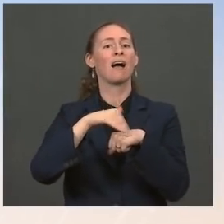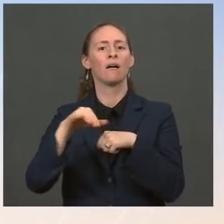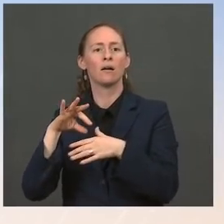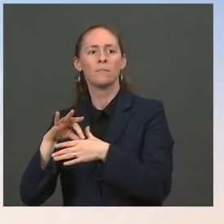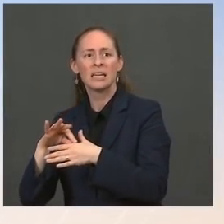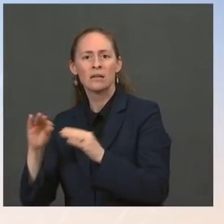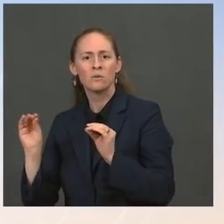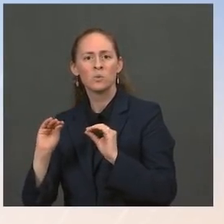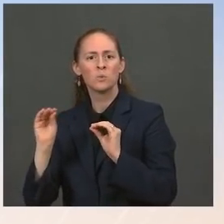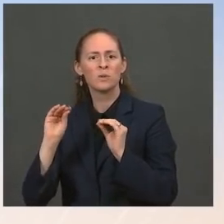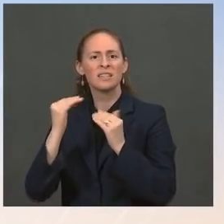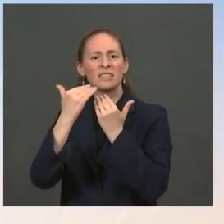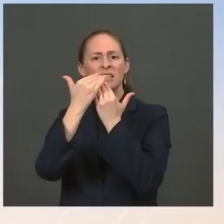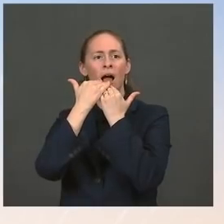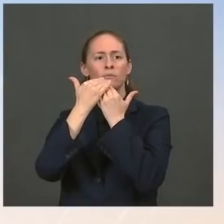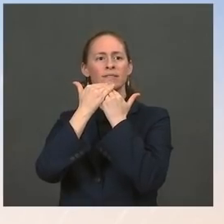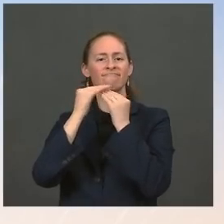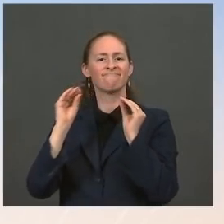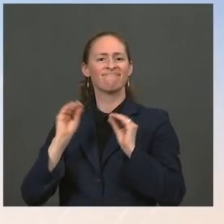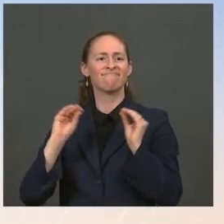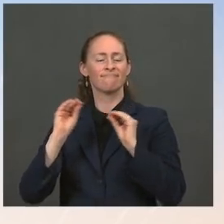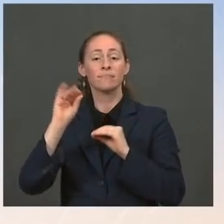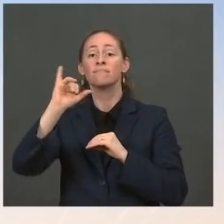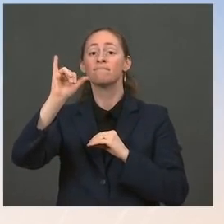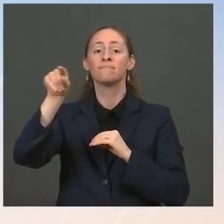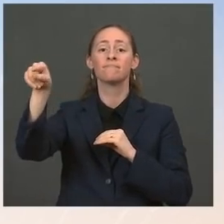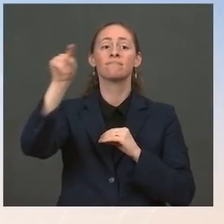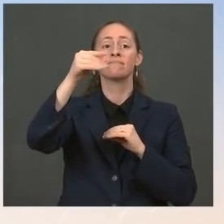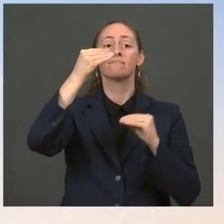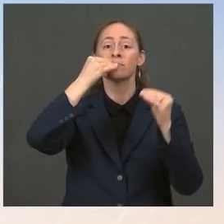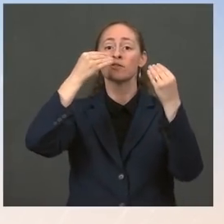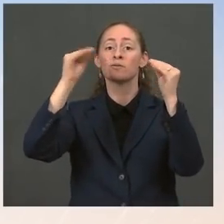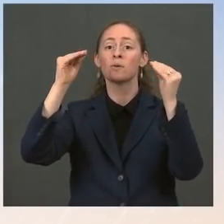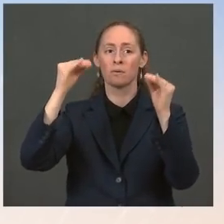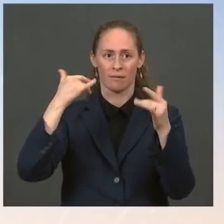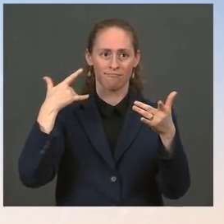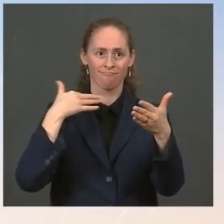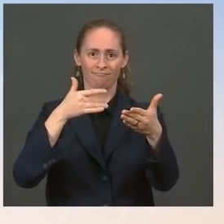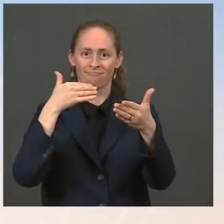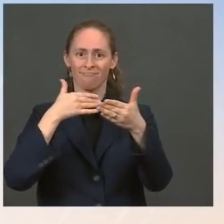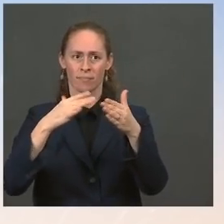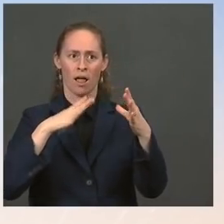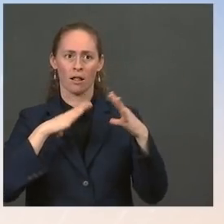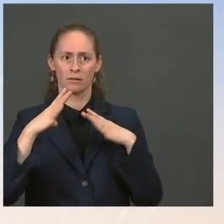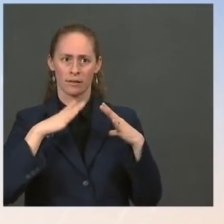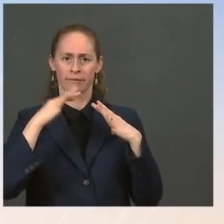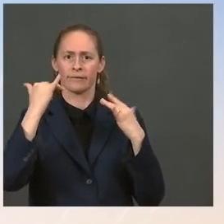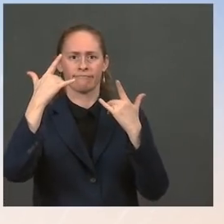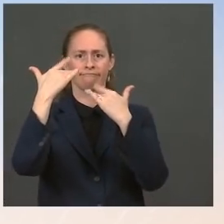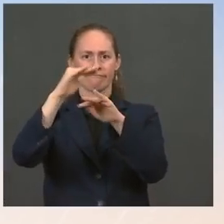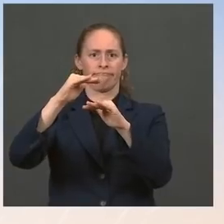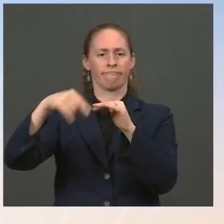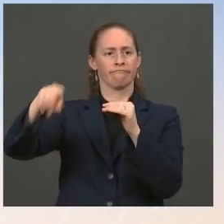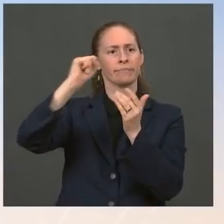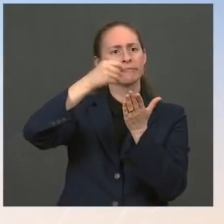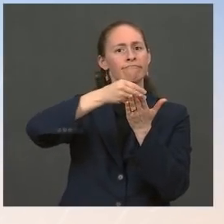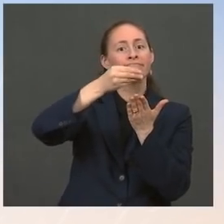And grocery stores, ahead of the holidays, are limiting the amount of food that you can actually purchase.